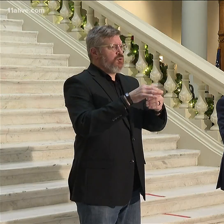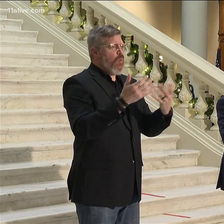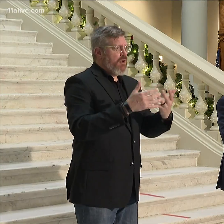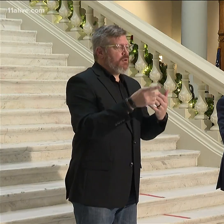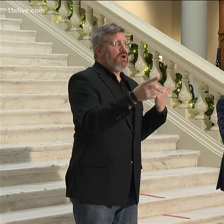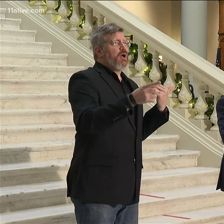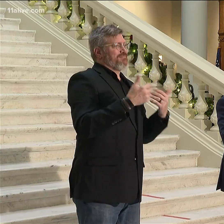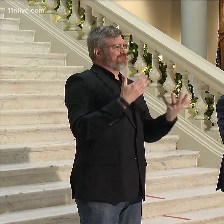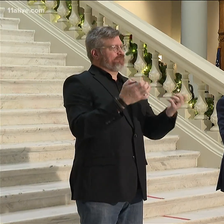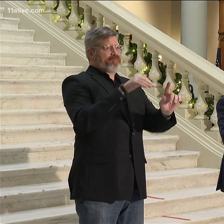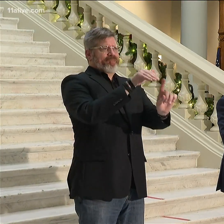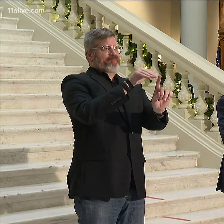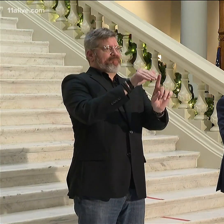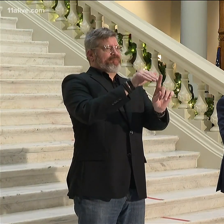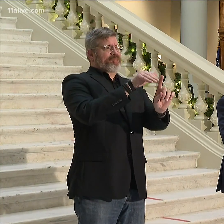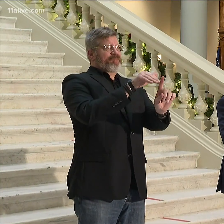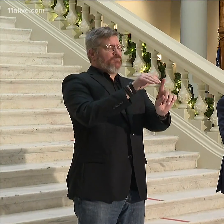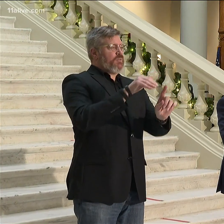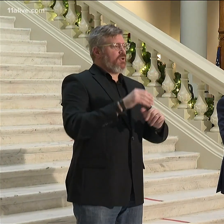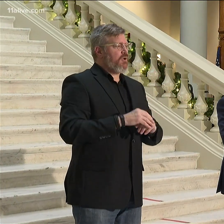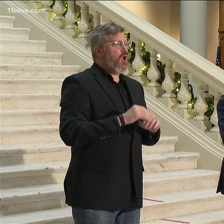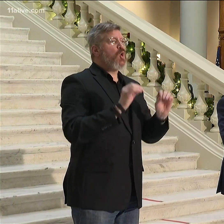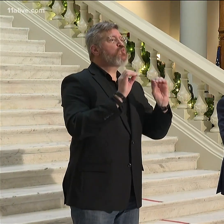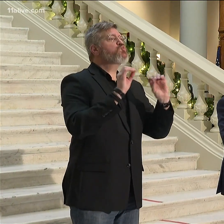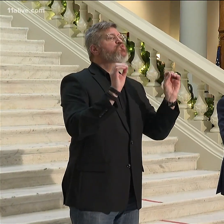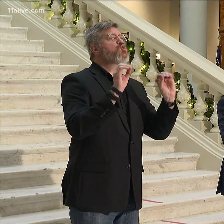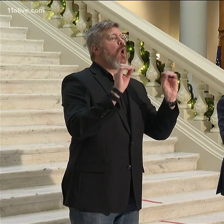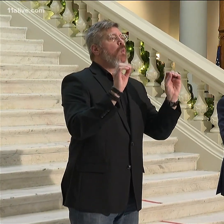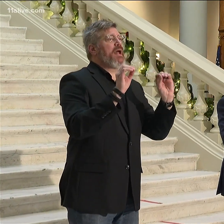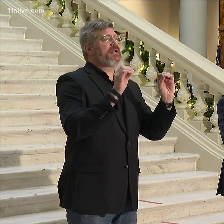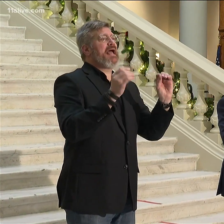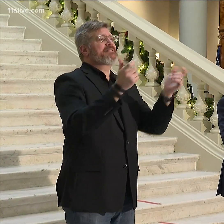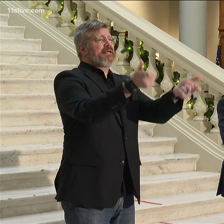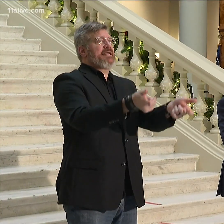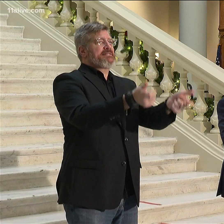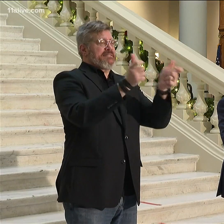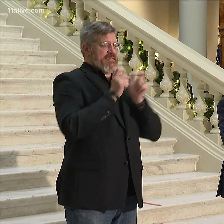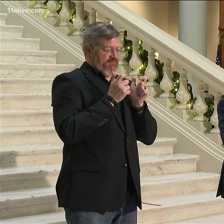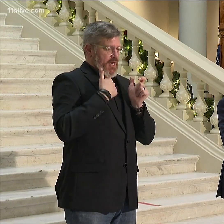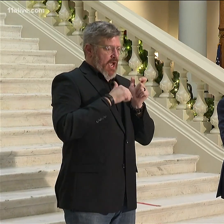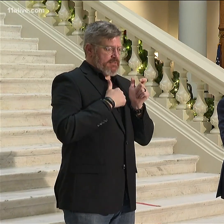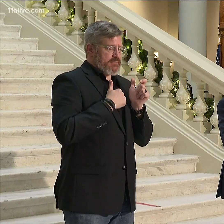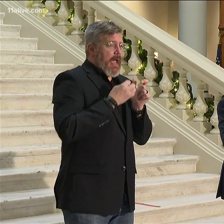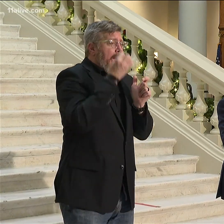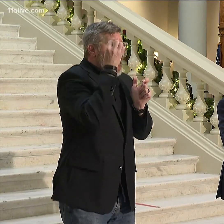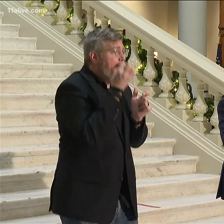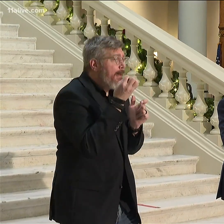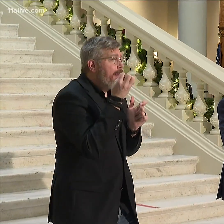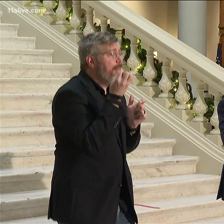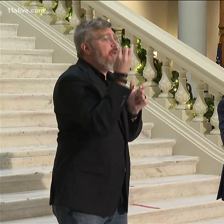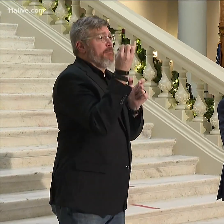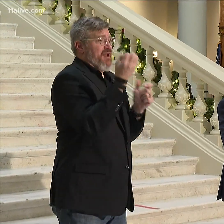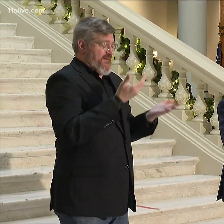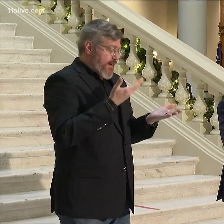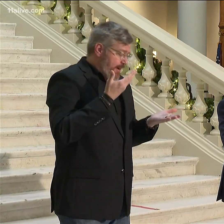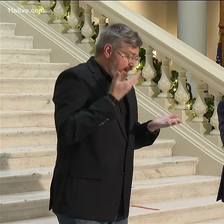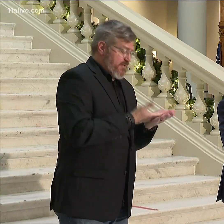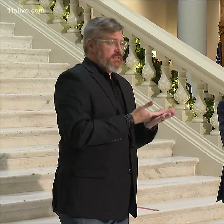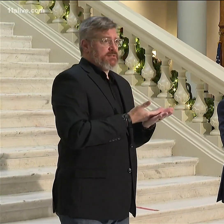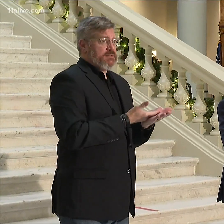STERLING, AGAIN, INVITED CRITICS STERLING, AGAIN, INVITED CRITICS TO STERLING, AGAIN, INVITED CRITICS TO SUBMIT STERLING, AGAIN, INVITED CRITICS TO SUBMIT EVIDENCE STERLING, AGAIN, INVITED CRITICS TO SUBMIT EVIDENCE OF CRITICS TO SUBMIT EVIDENCE OF CRITICS TO SUBMIT EVIDENCE OF ABSENTEE CRITICS TO SUBMIT EVIDENCE OF ABSENTEE BALLOT CRITICS TO SUBMIT EVIDENCE OF ABSENTEE BALLOT FRAUD. ABSENTEE BALLOT FRAUD. ABSENTEE BALLOT FRAUD. >> ABSENTEE BALLOT FRAUD. >> NO ABSENTEE BALLOT FRAUD. >> NO ONE ABSENTEE BALLOT FRAUD. >> NO ONE HAS ABSENTEE BALLOT FRAUD. >> NO ONE HAS PROVIDED ABSENTEE BALLOT FRAUD. >> NO ONE HAS PROVIDED A